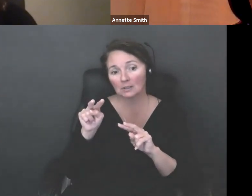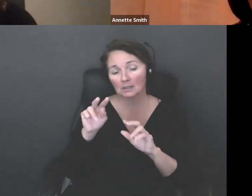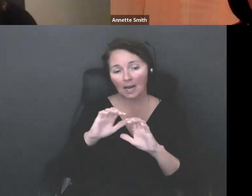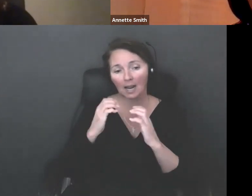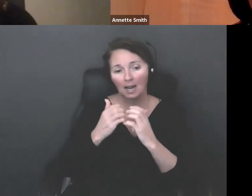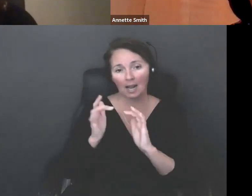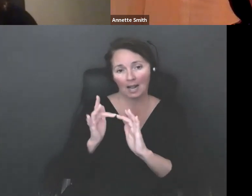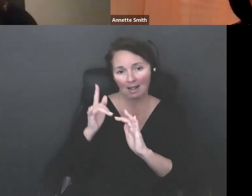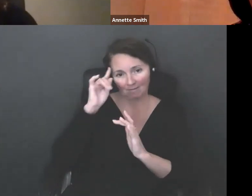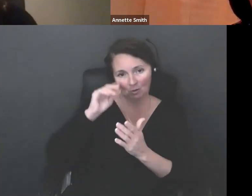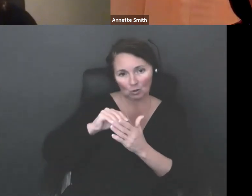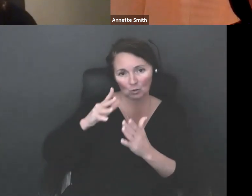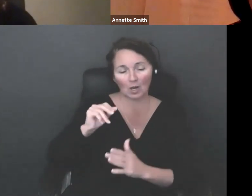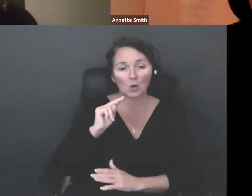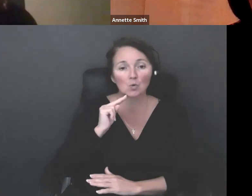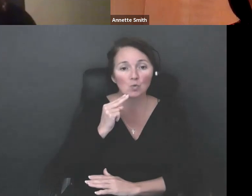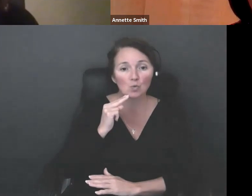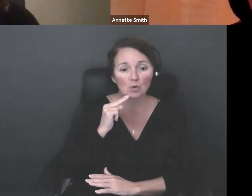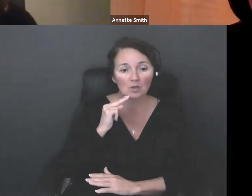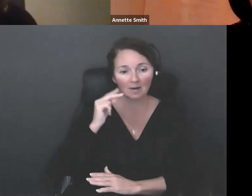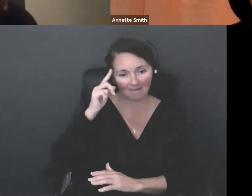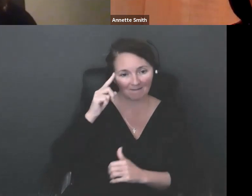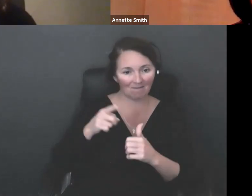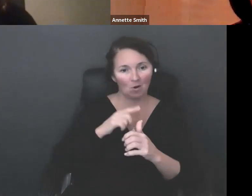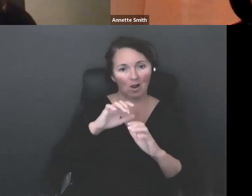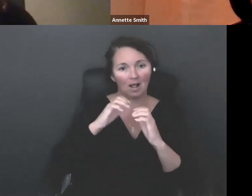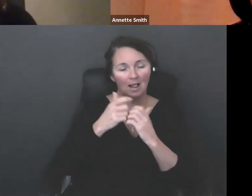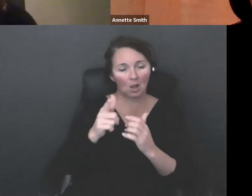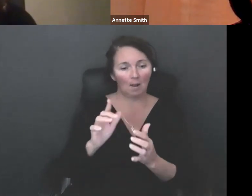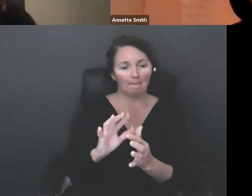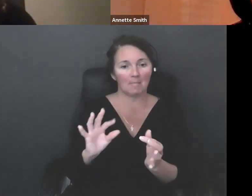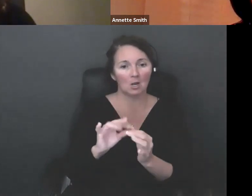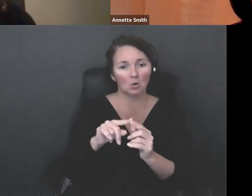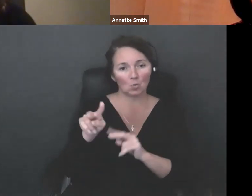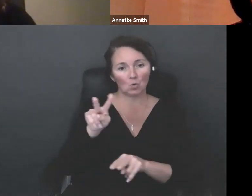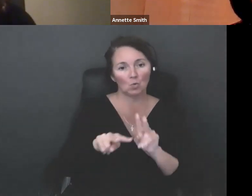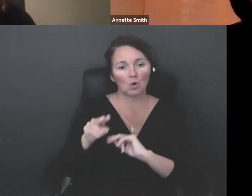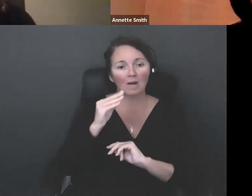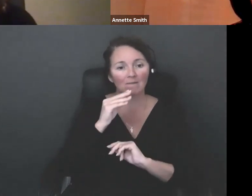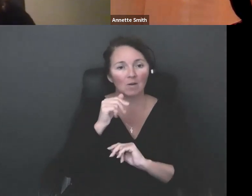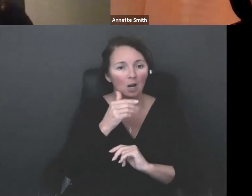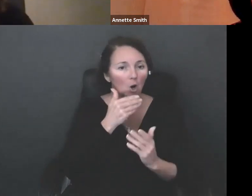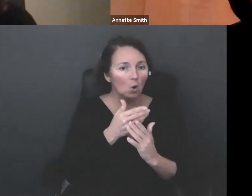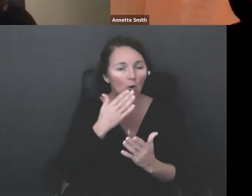Thank you. From lawyer rel, she made a comment, I am watching a class -- I am watching a class online